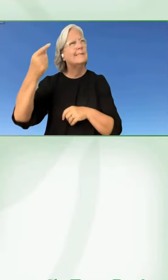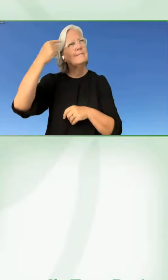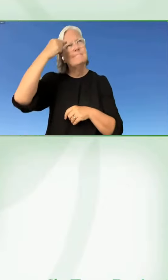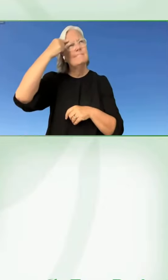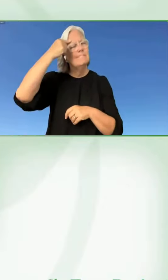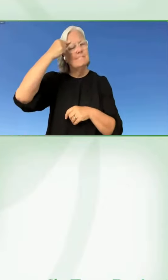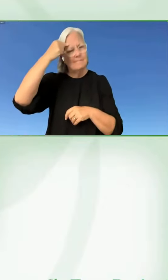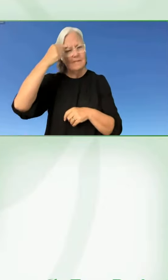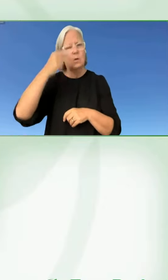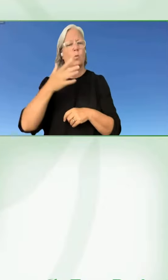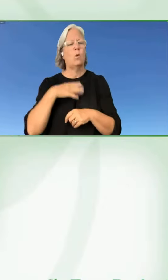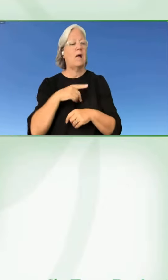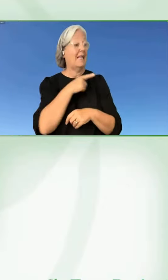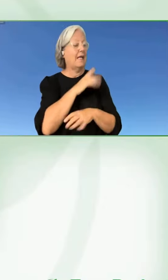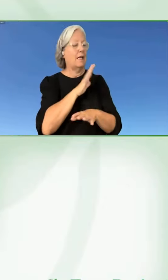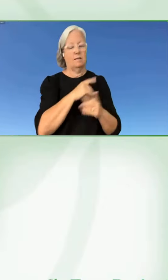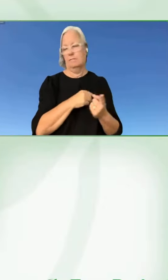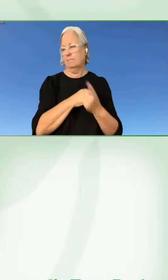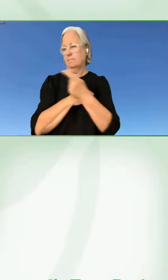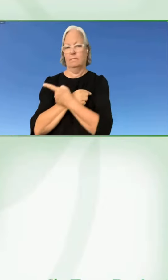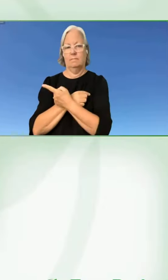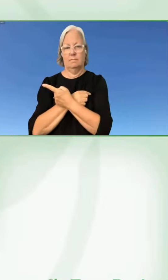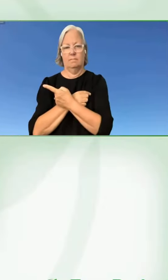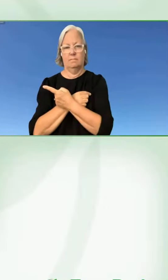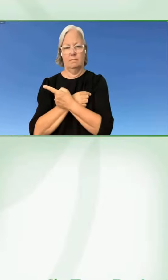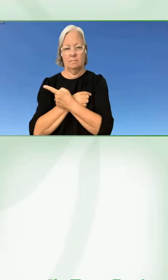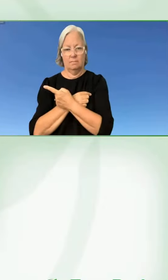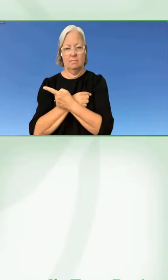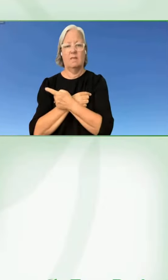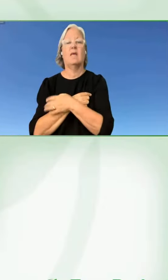to that. That was a fast answer.